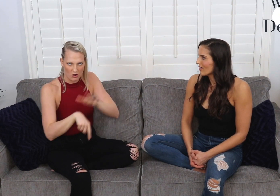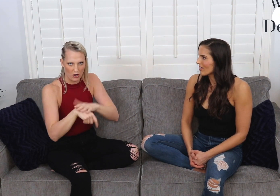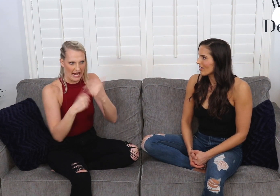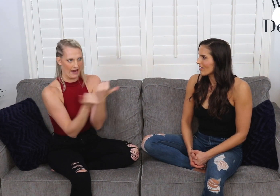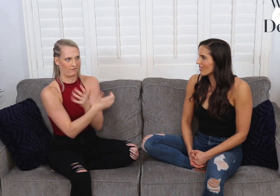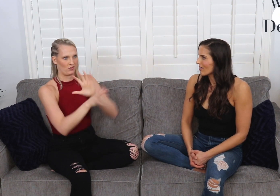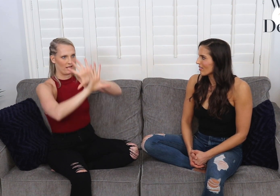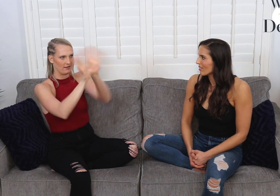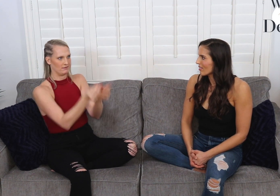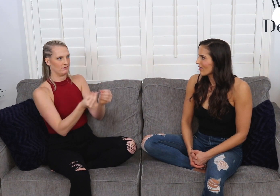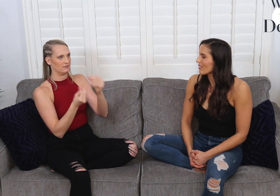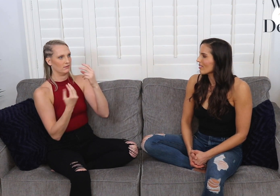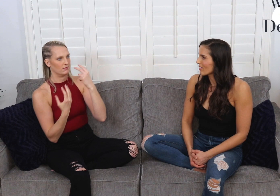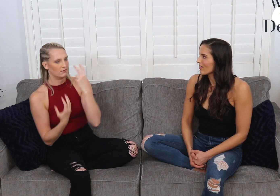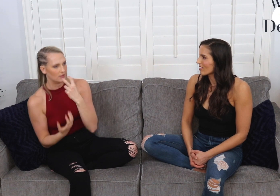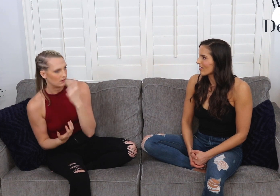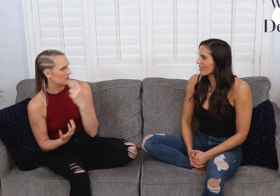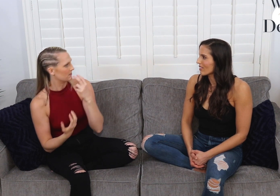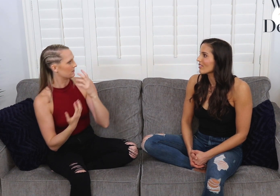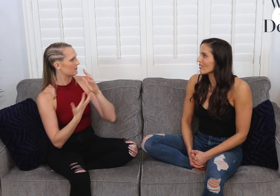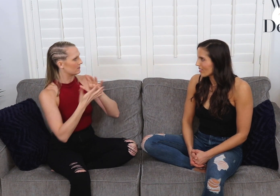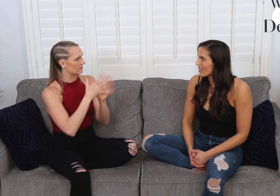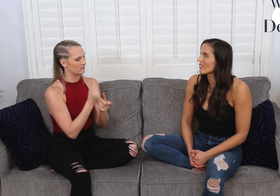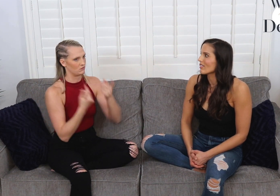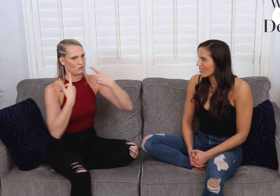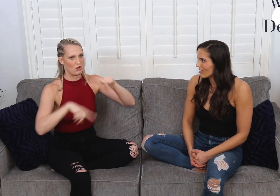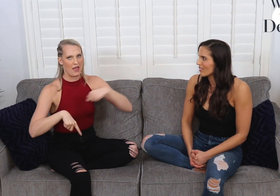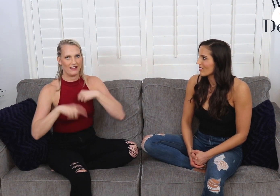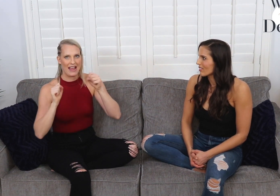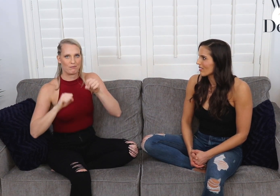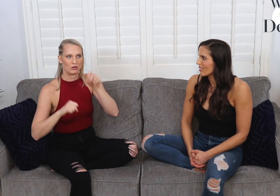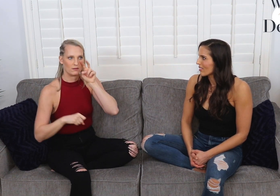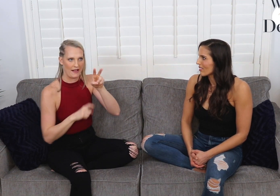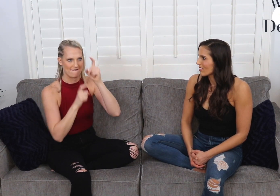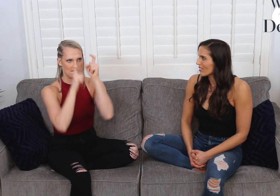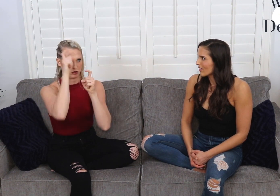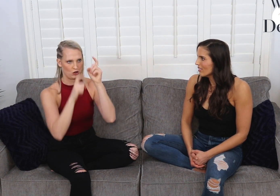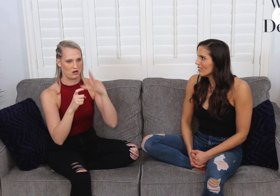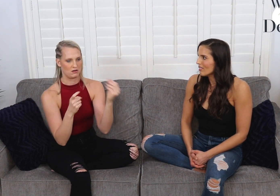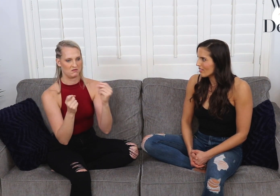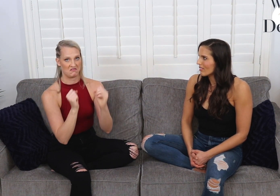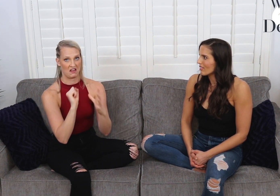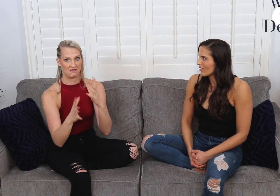on everything, that includes reading their lips. And as for me, I'm able to watch their gestures, their